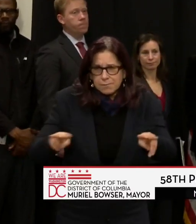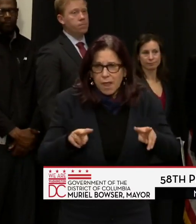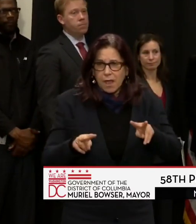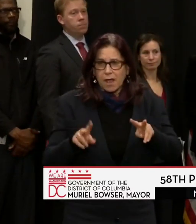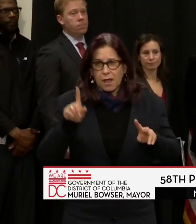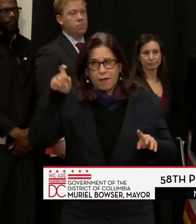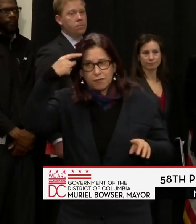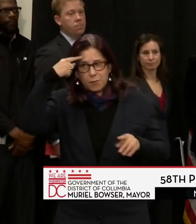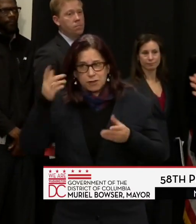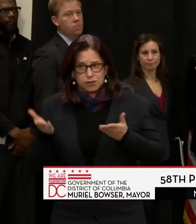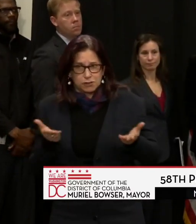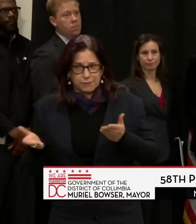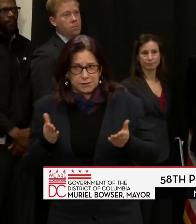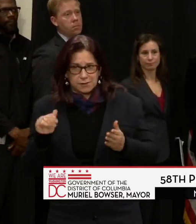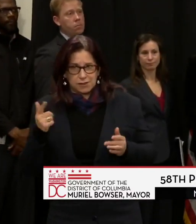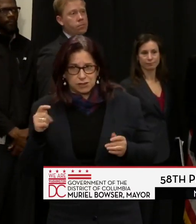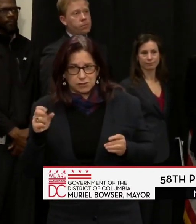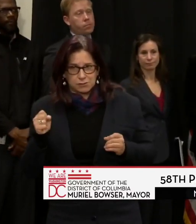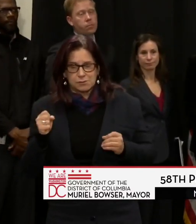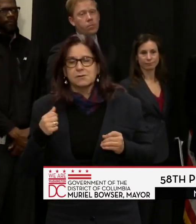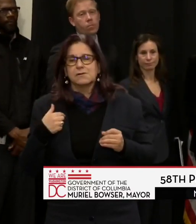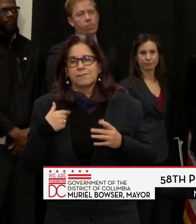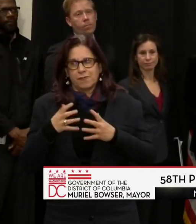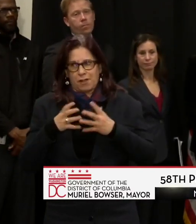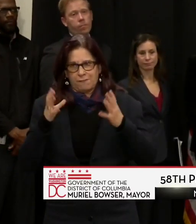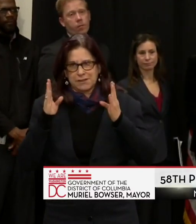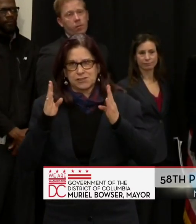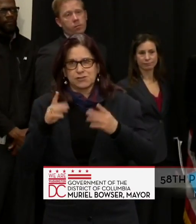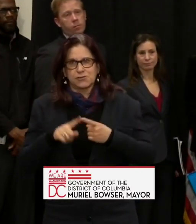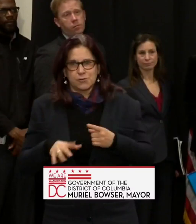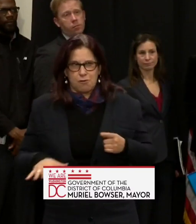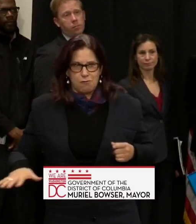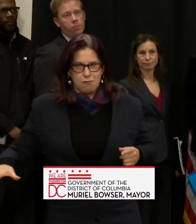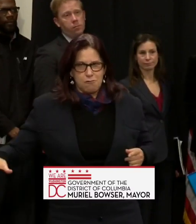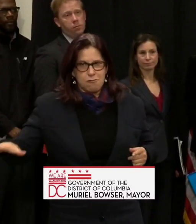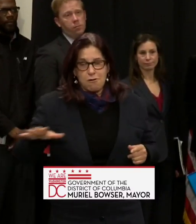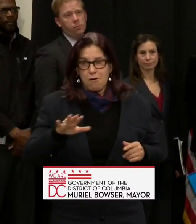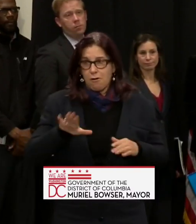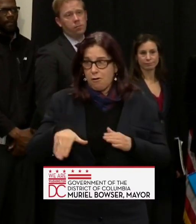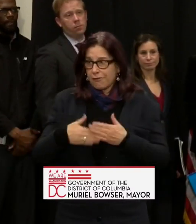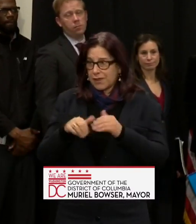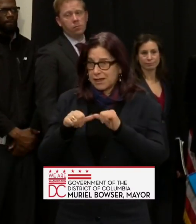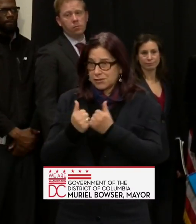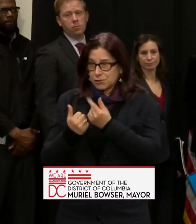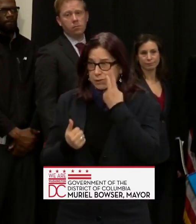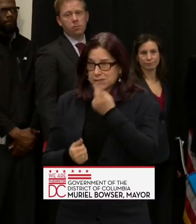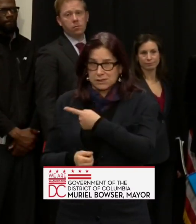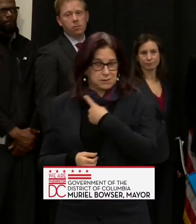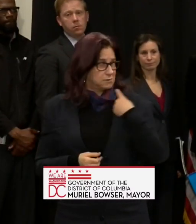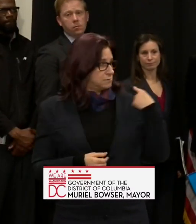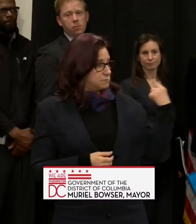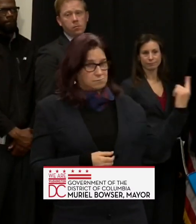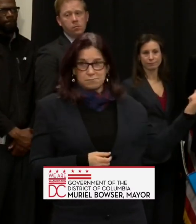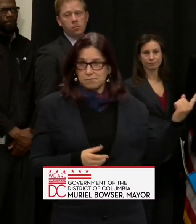WILL HAVE A LOT OF ATTENTION AS YOU SEE FROM ALL OF THESE AGENCIES AND MAKING SURE WE HAVE A SMOOTH INAUGURATION, THE